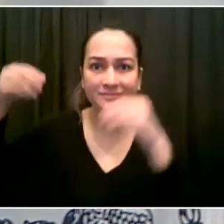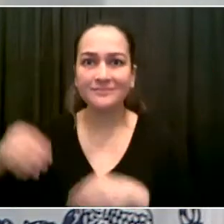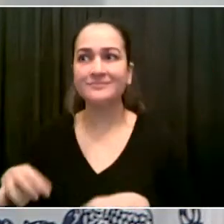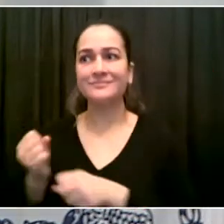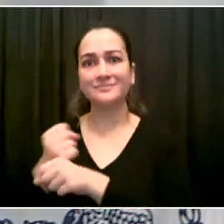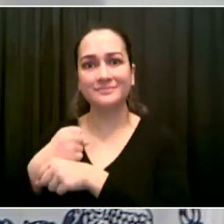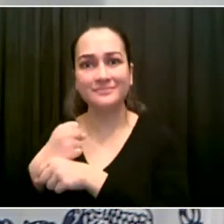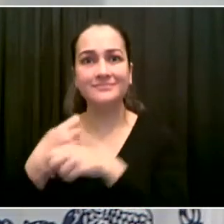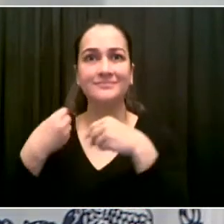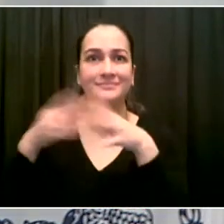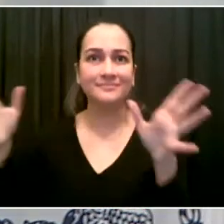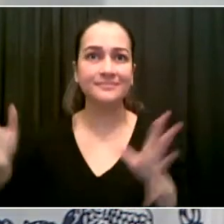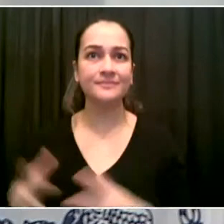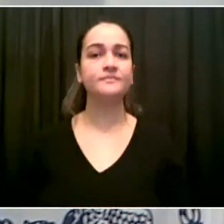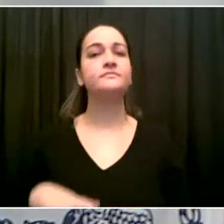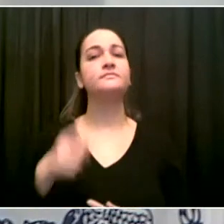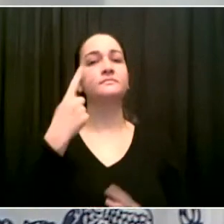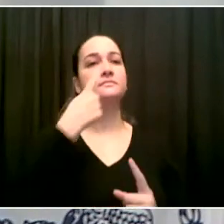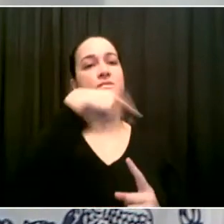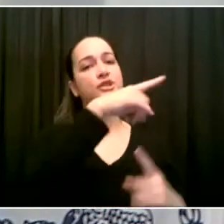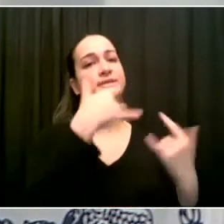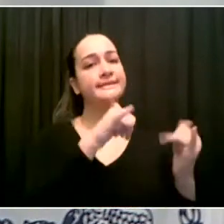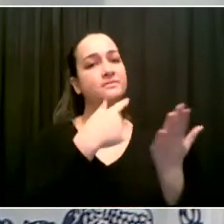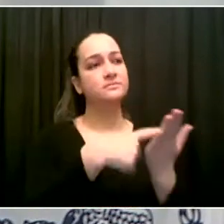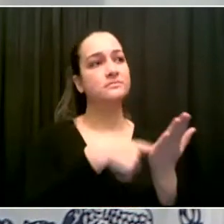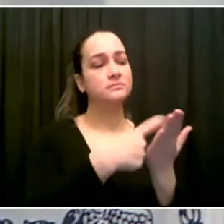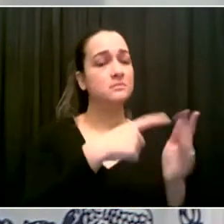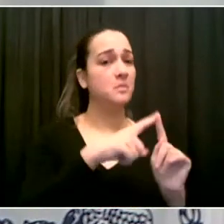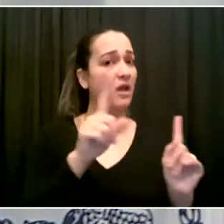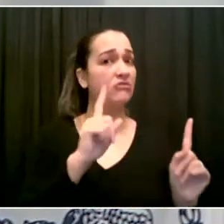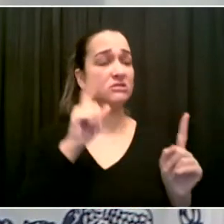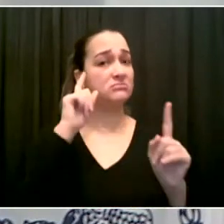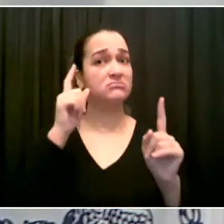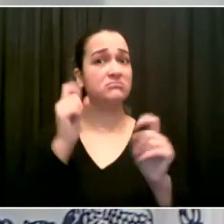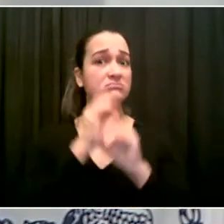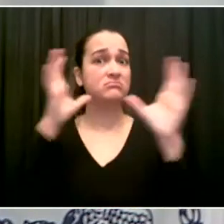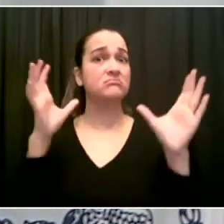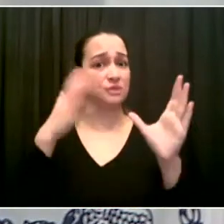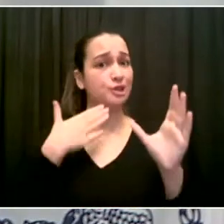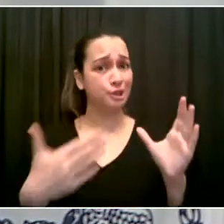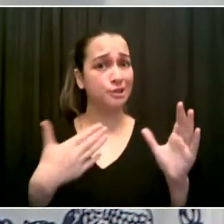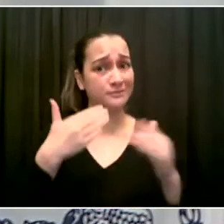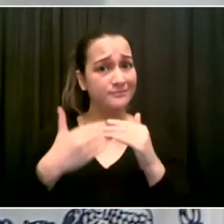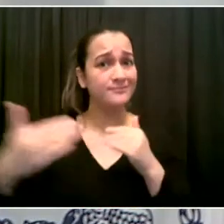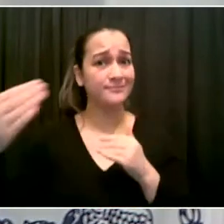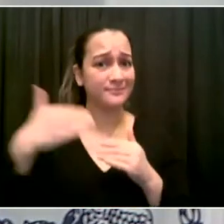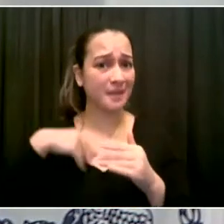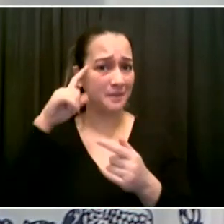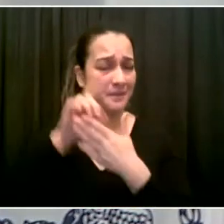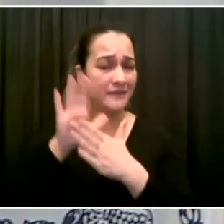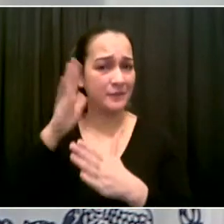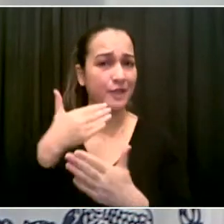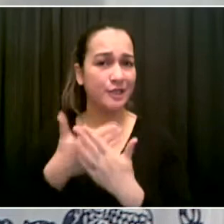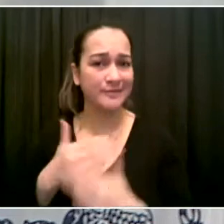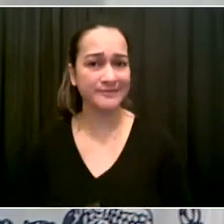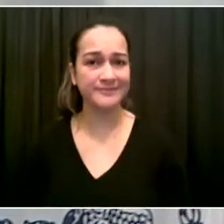HUGE STEP IN THE RIGHT DIRECTION. I THINK SOME OF THE OUTSTANDING ISSUES, WE DEFINITELY HAVE